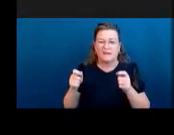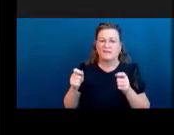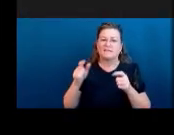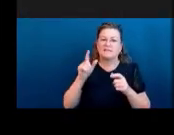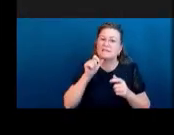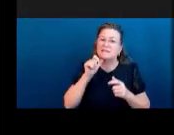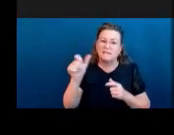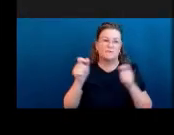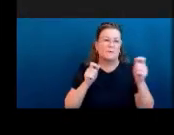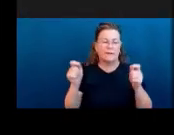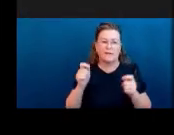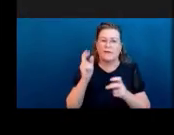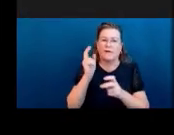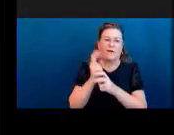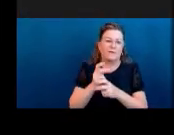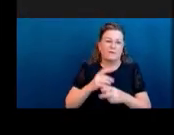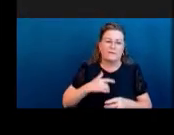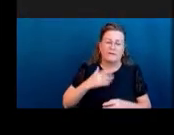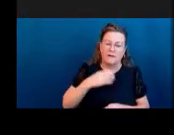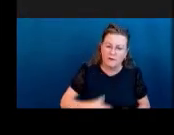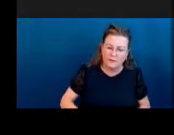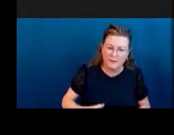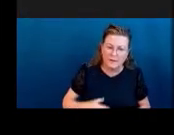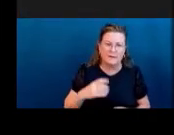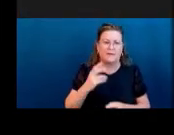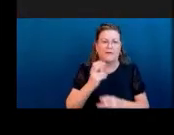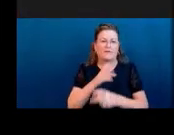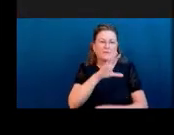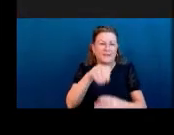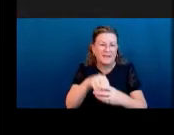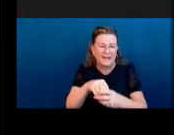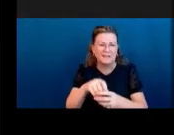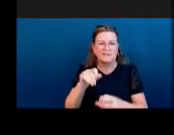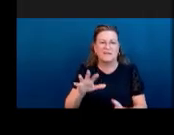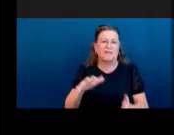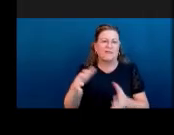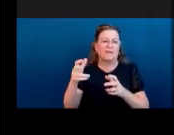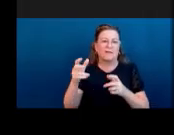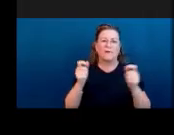regulated, it intake information. If they're dysregulated, it's going to be challenging for them to